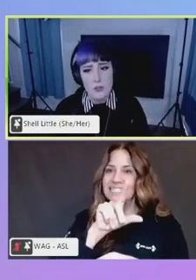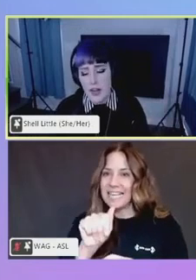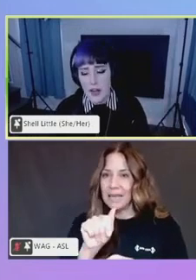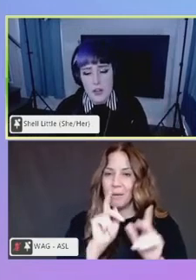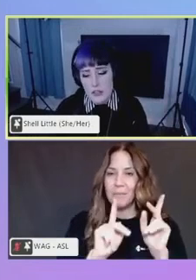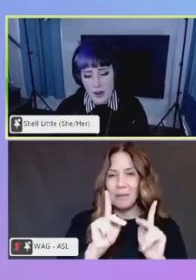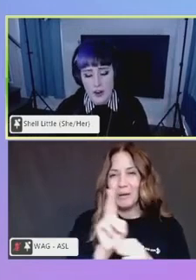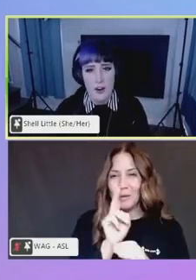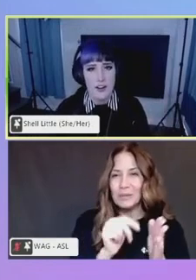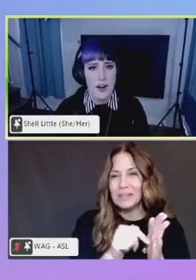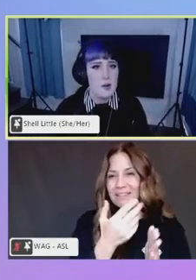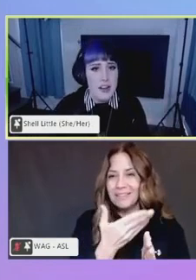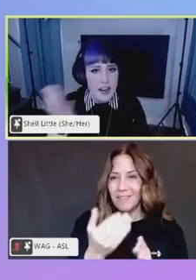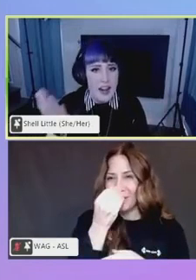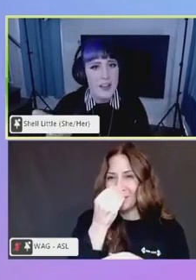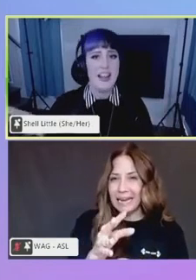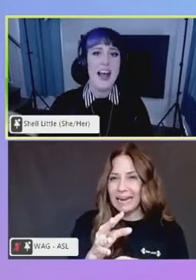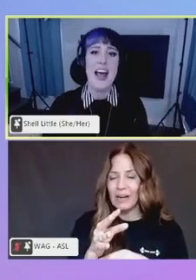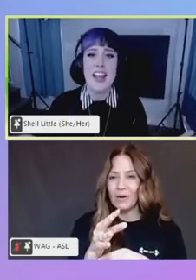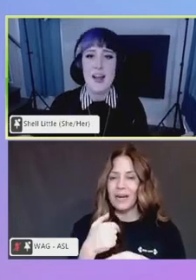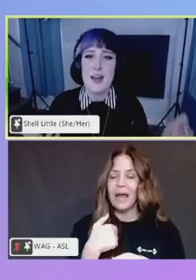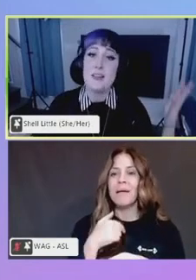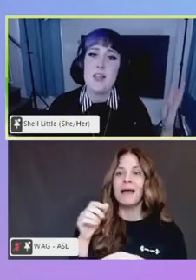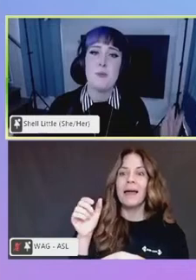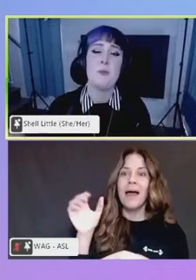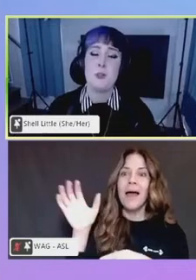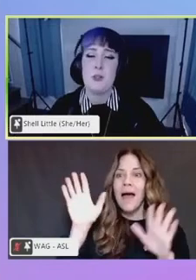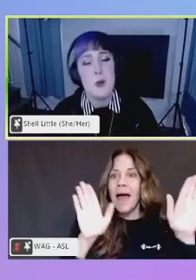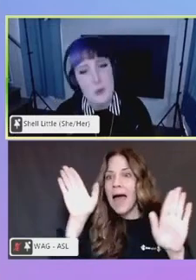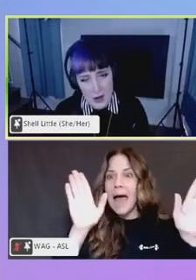accessibility in the field. I never wanted to be in a call again and have somebody